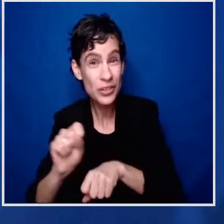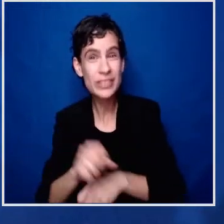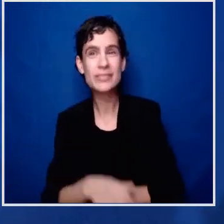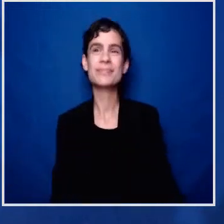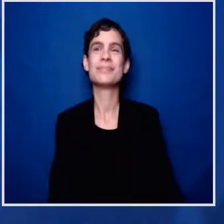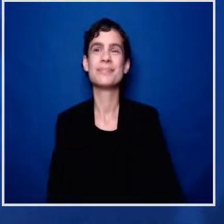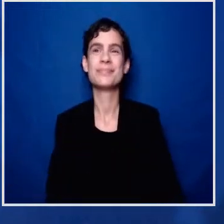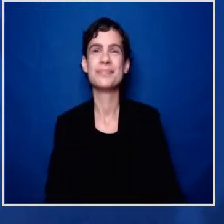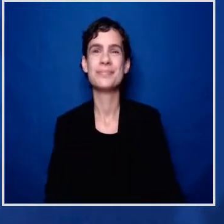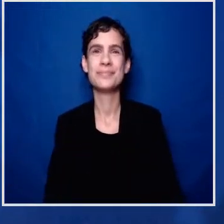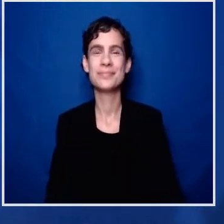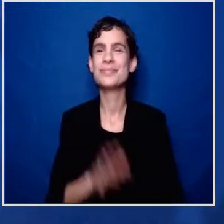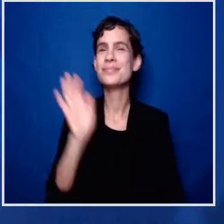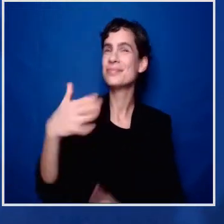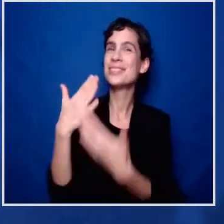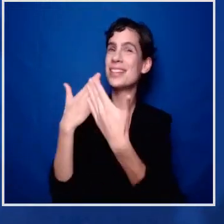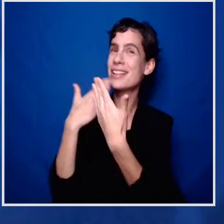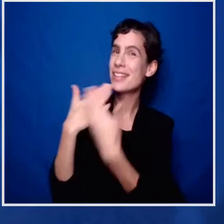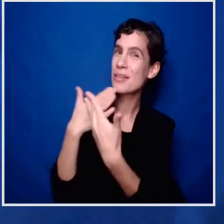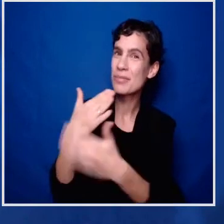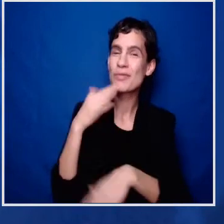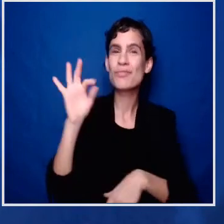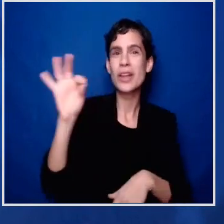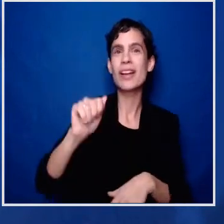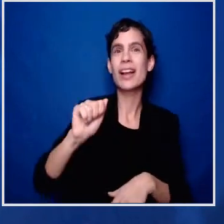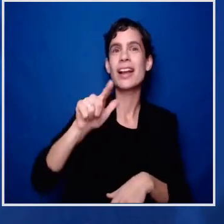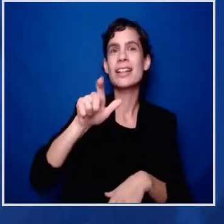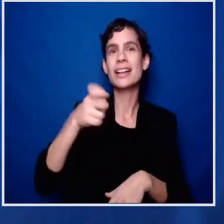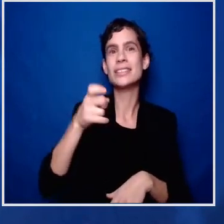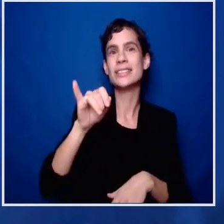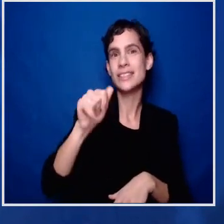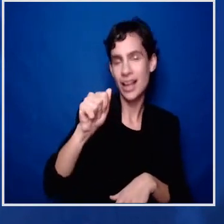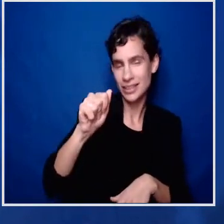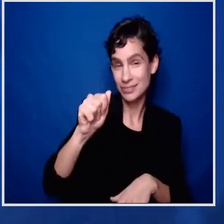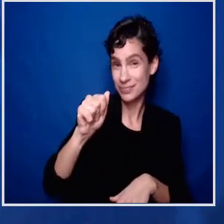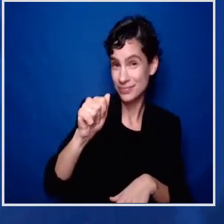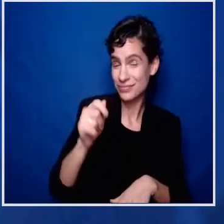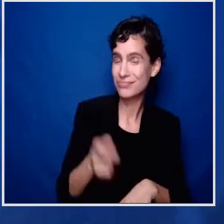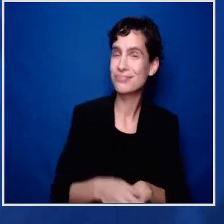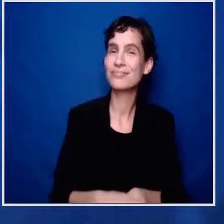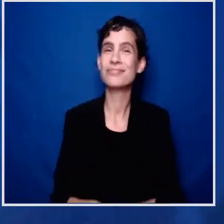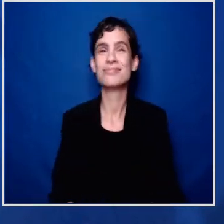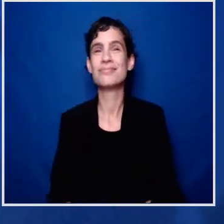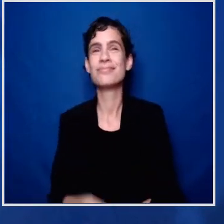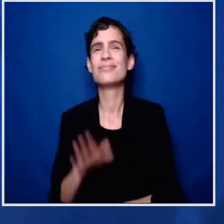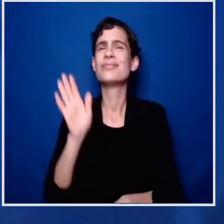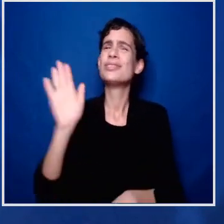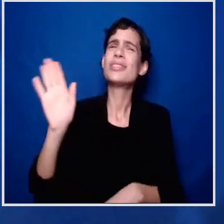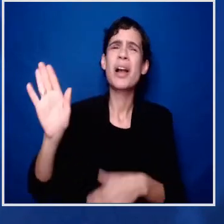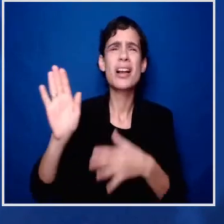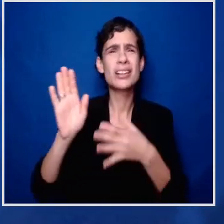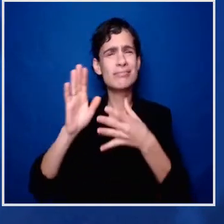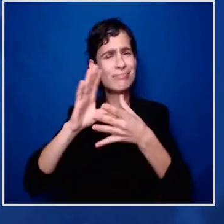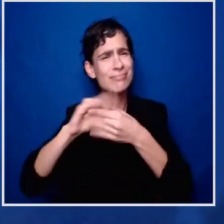LET'S RESPOND TO THE MESSAGE OF OUR PRESIDENT AND VICE PRESIDENT AND LET'S DO IT.